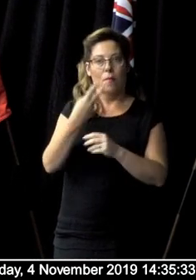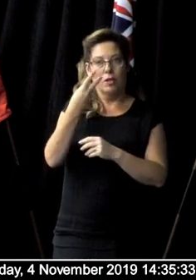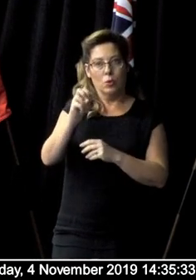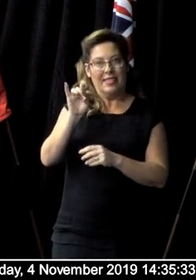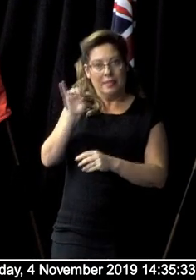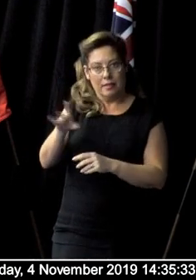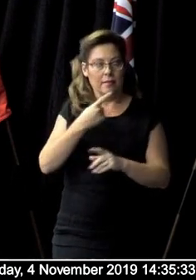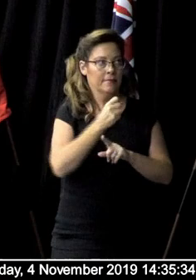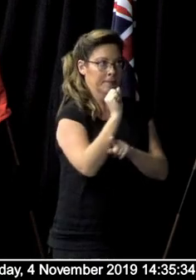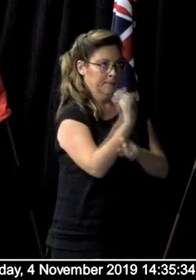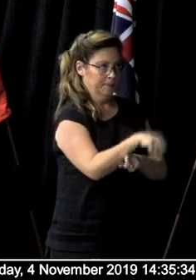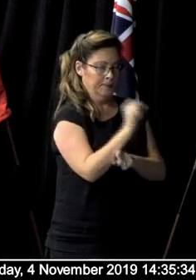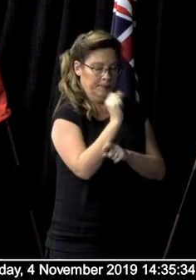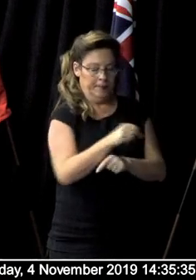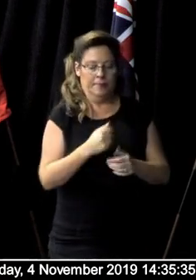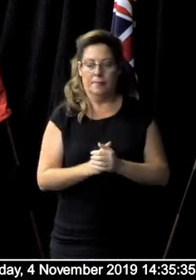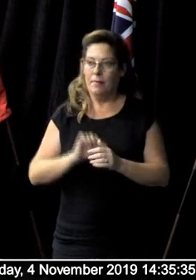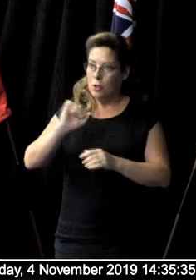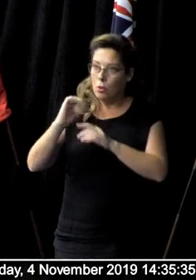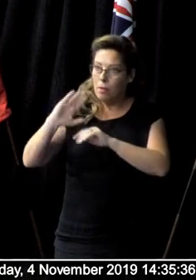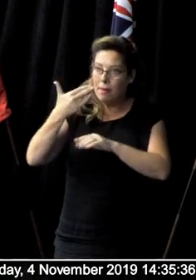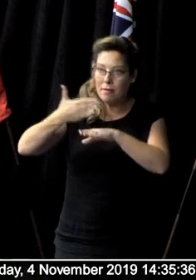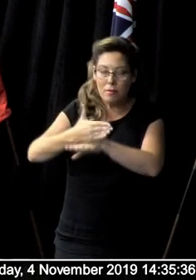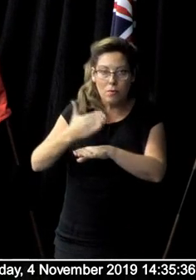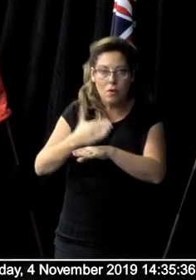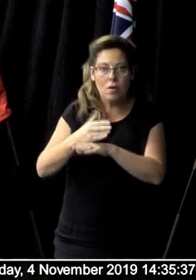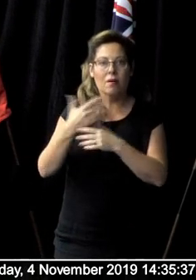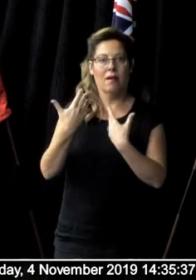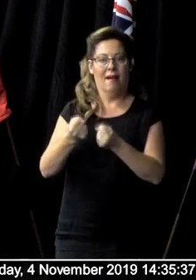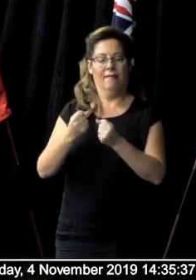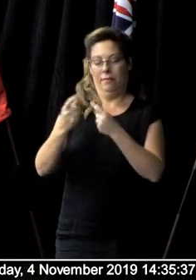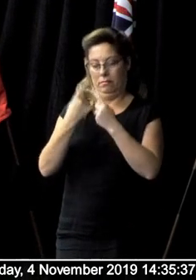Does your prior work experience include the following: